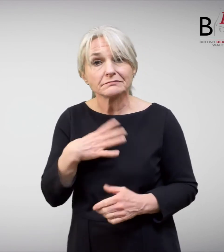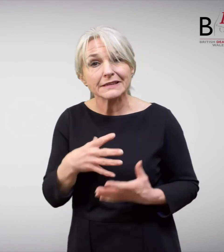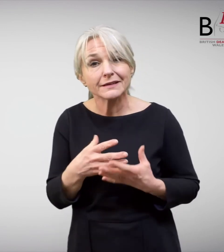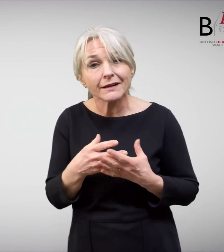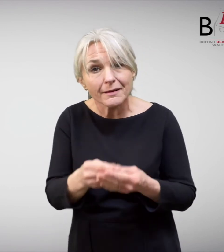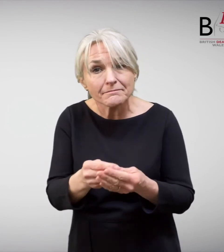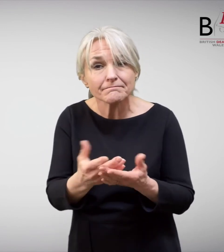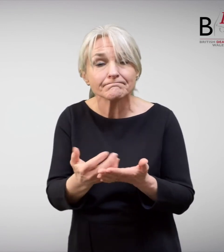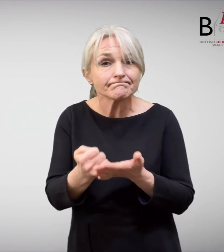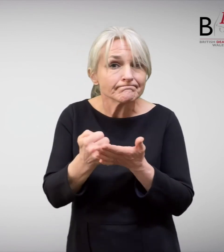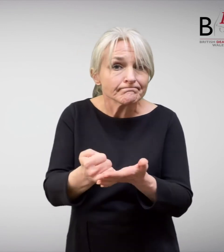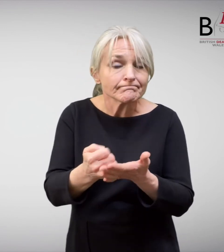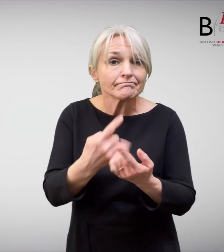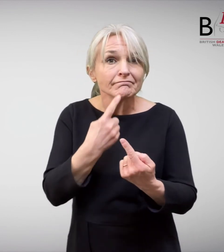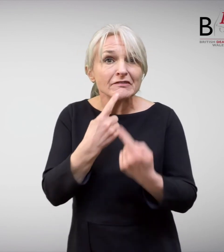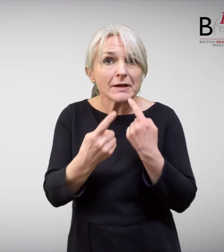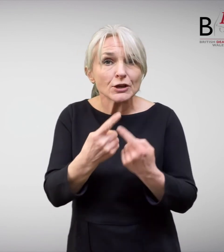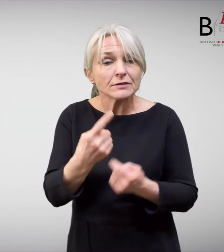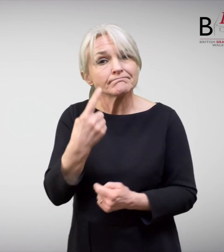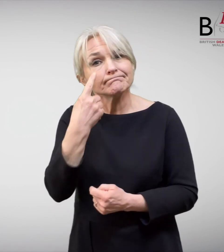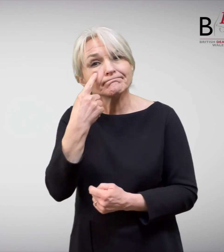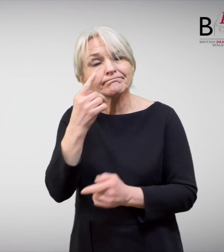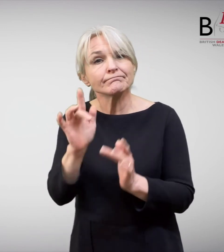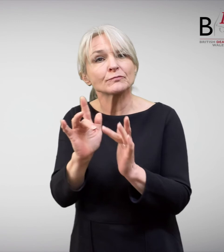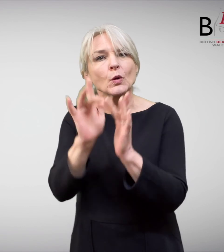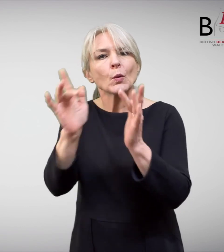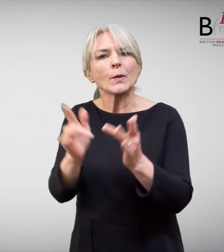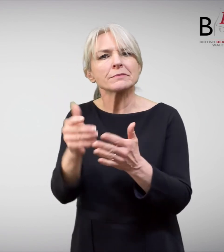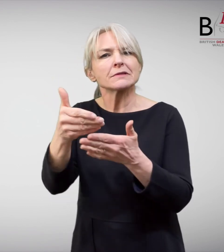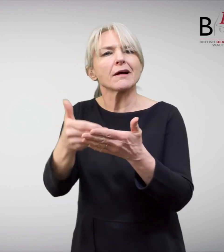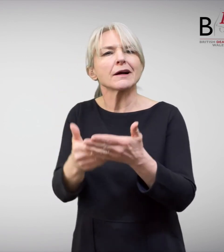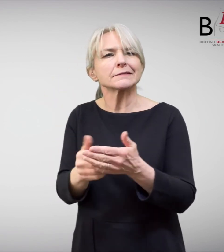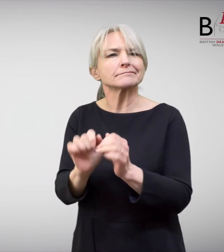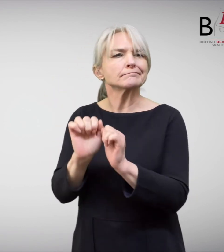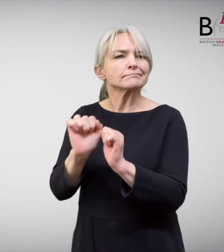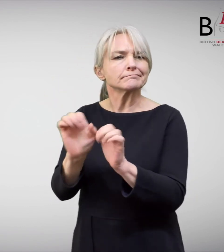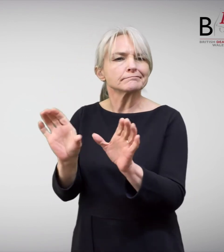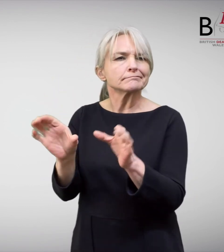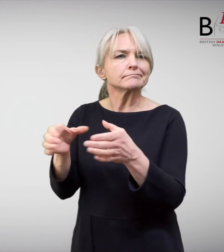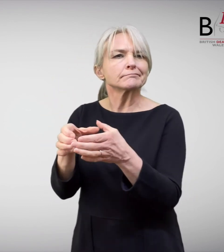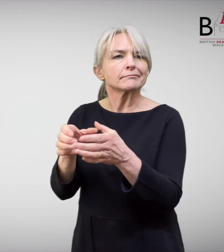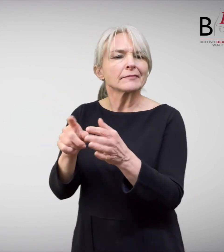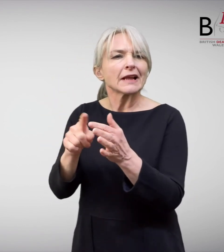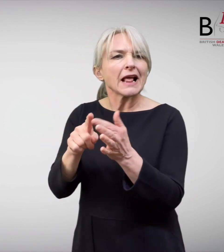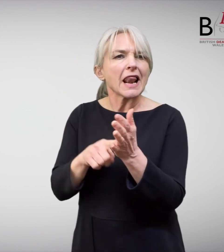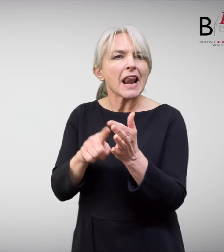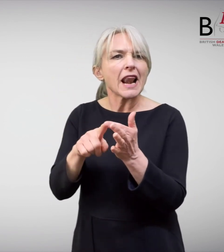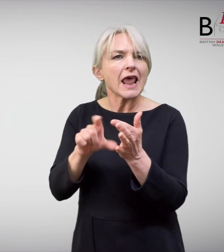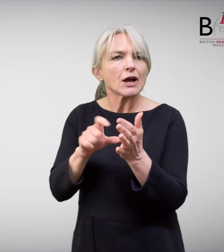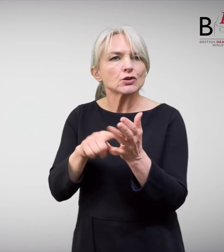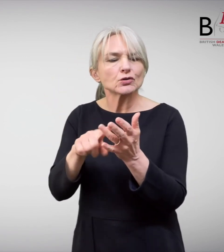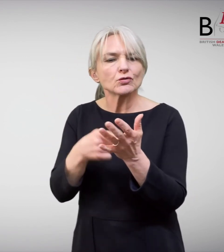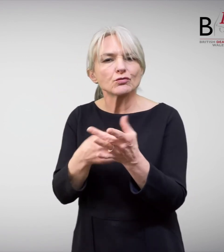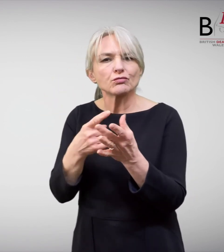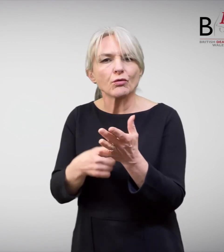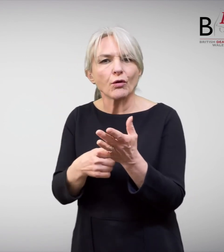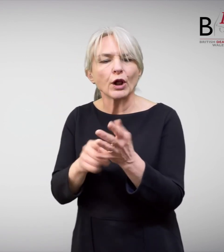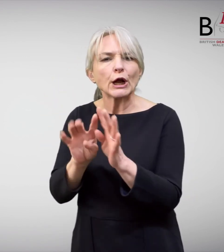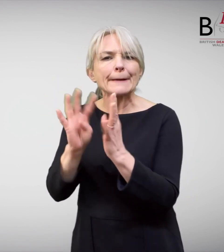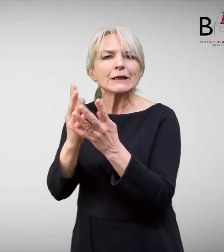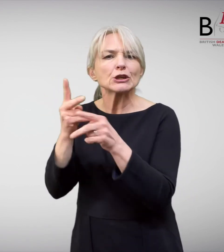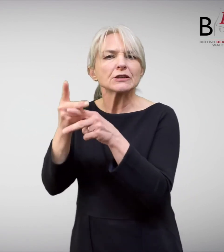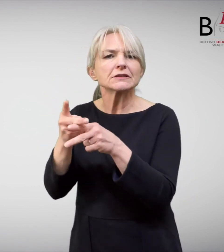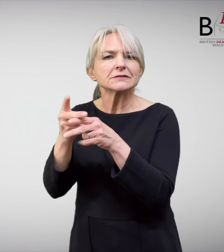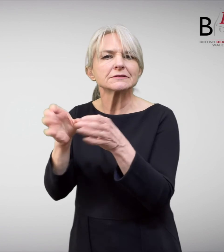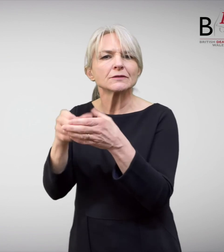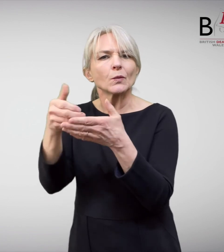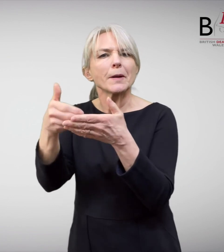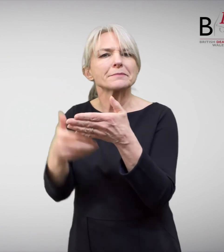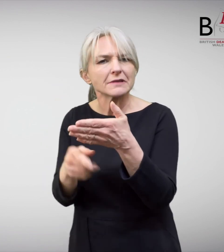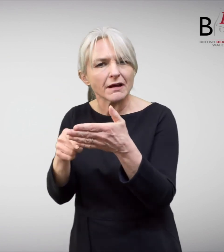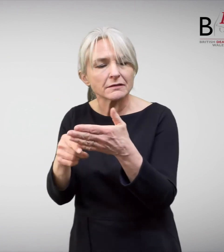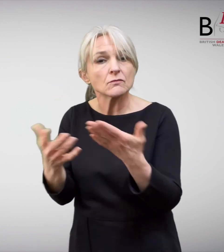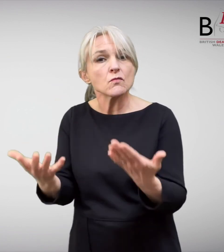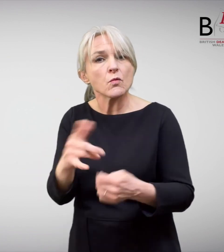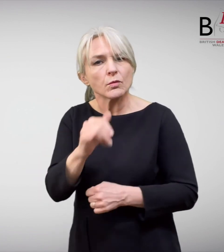Need help? You can find out more about voting on the Electoral Commission’s website